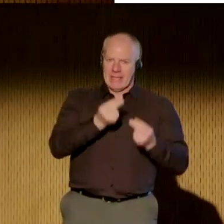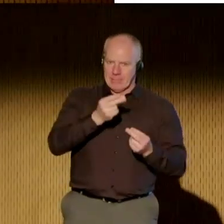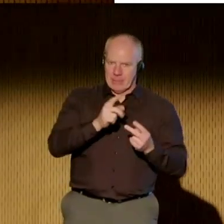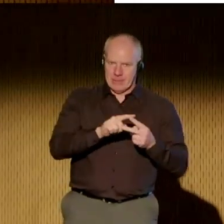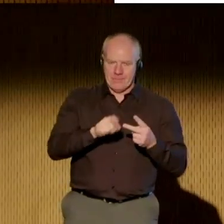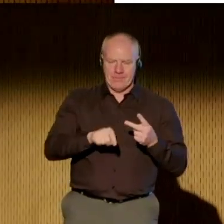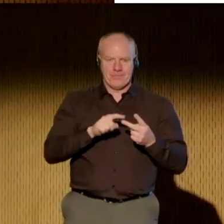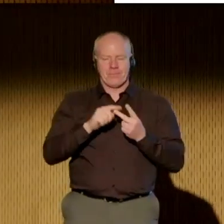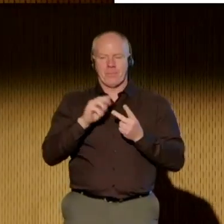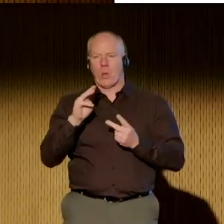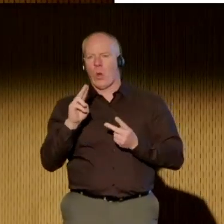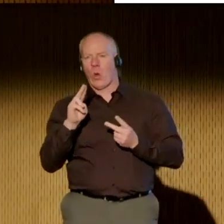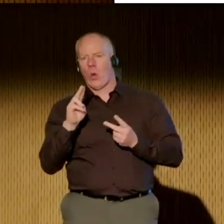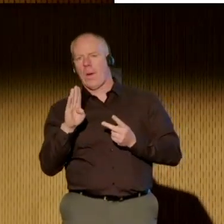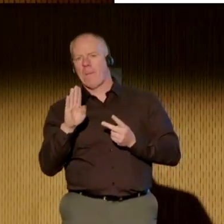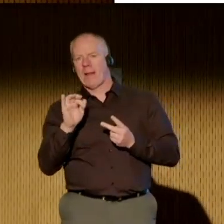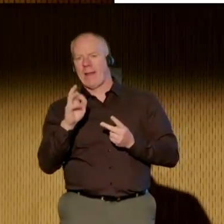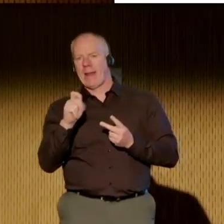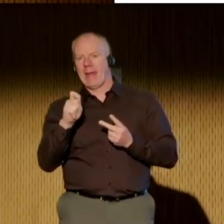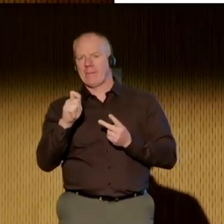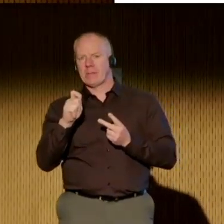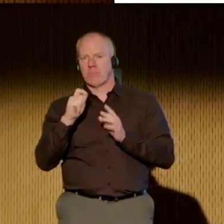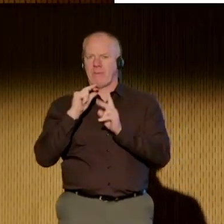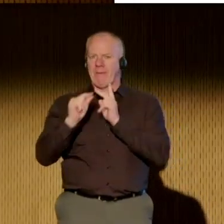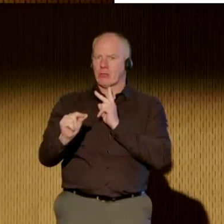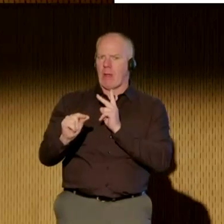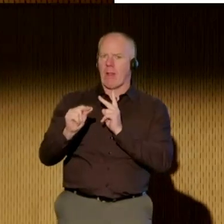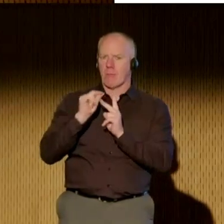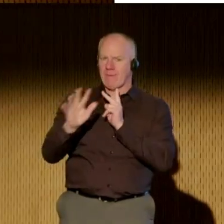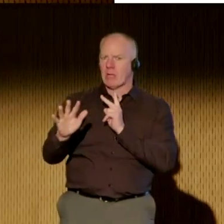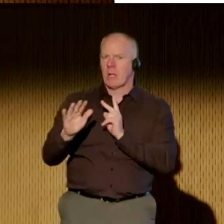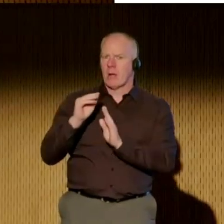uplift professionalisation programme. It's a professionalisation development